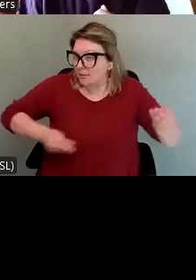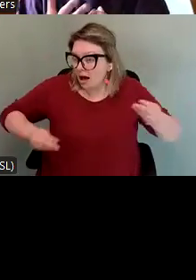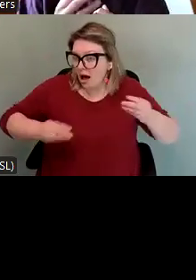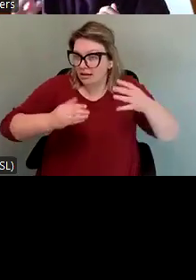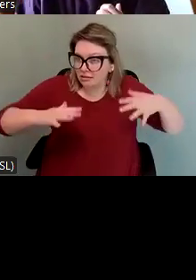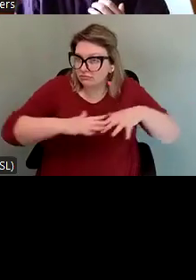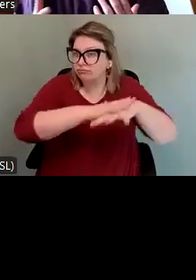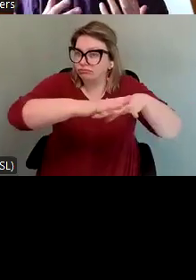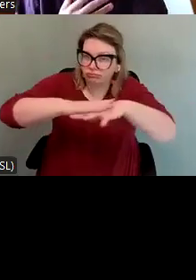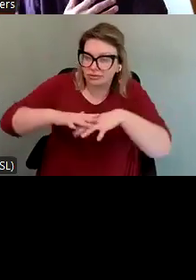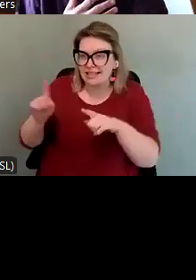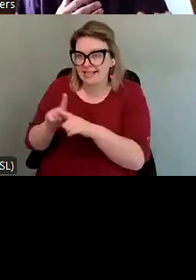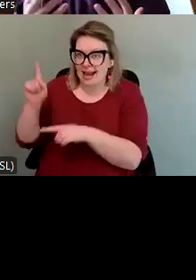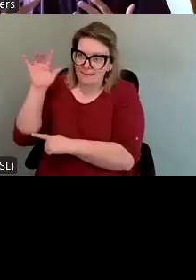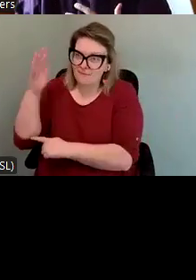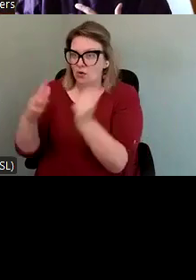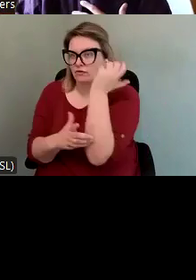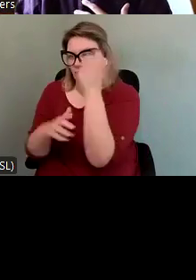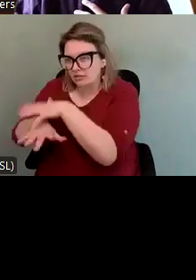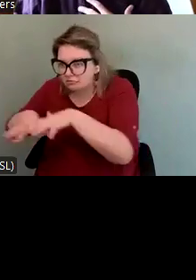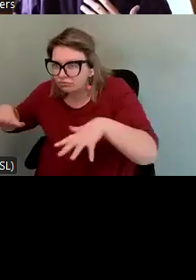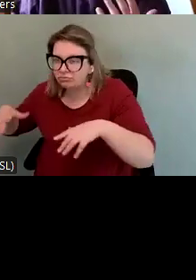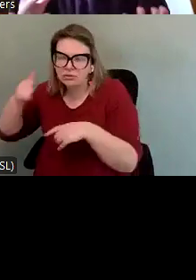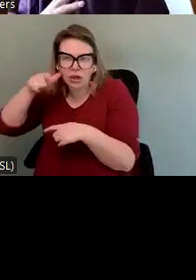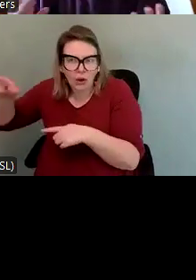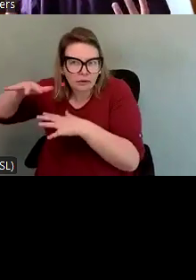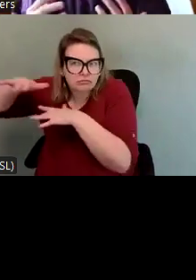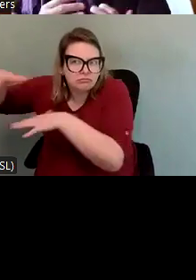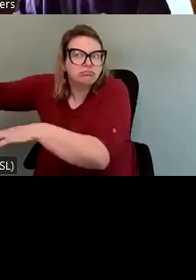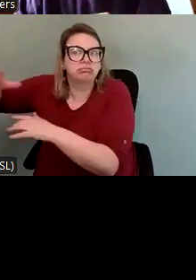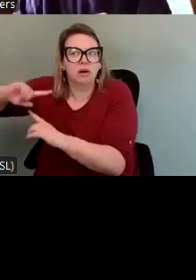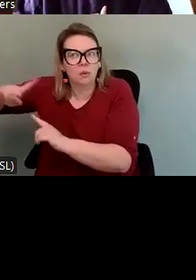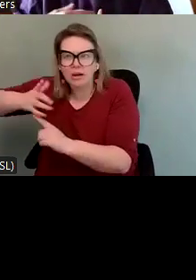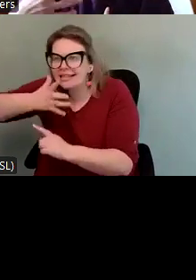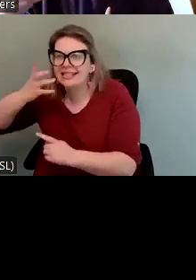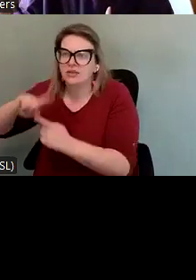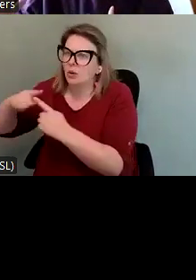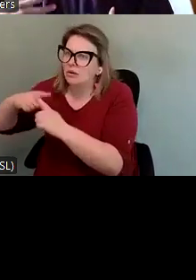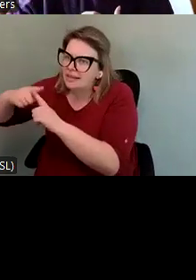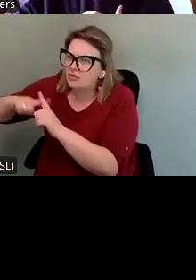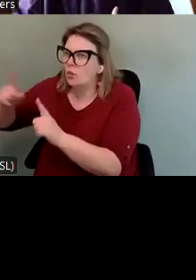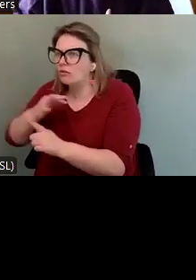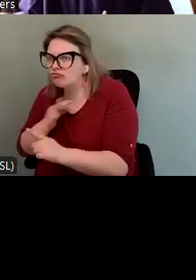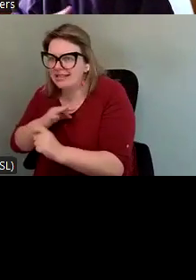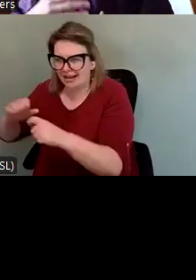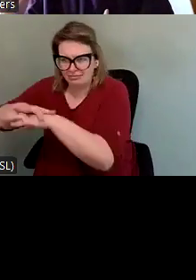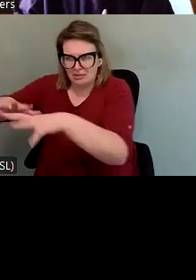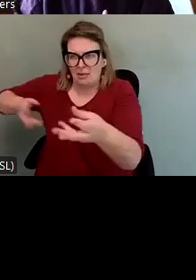each plant, about things that are changing, dangers, risks, all that kind of stuff. If we were this princess on our horse